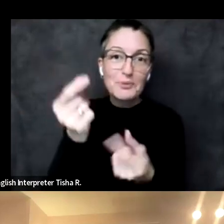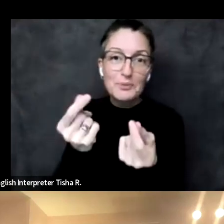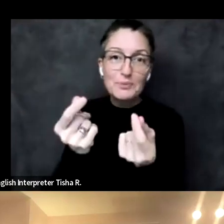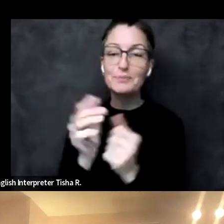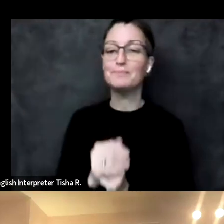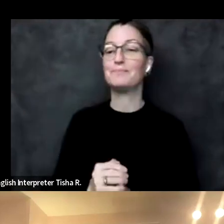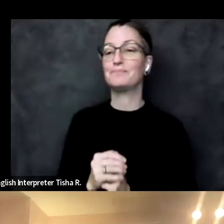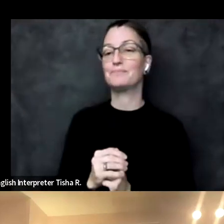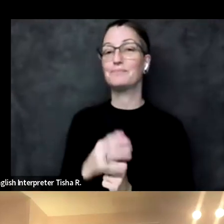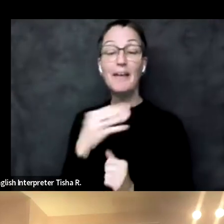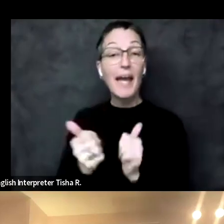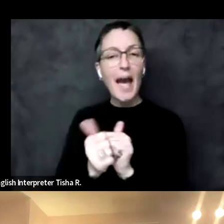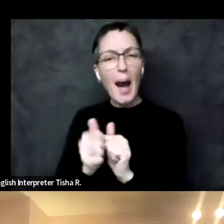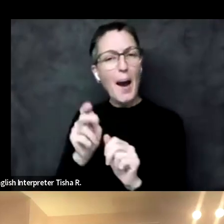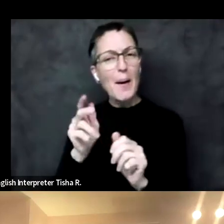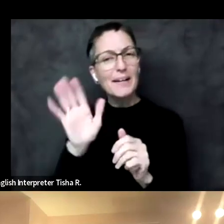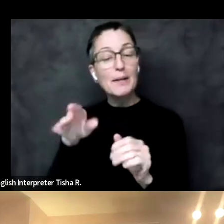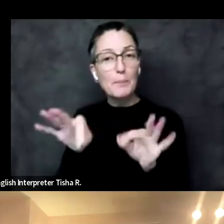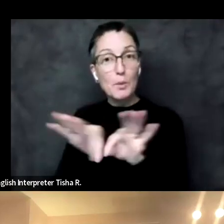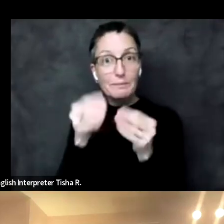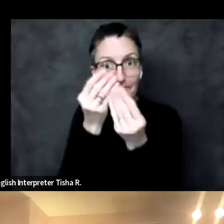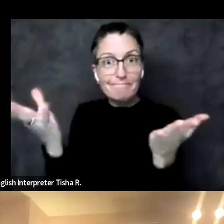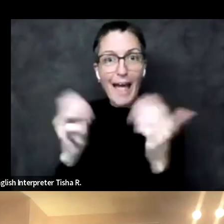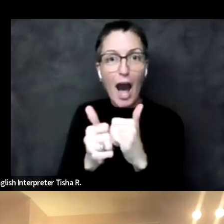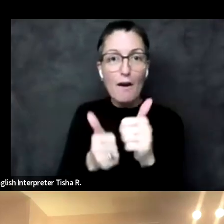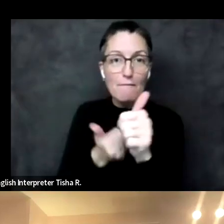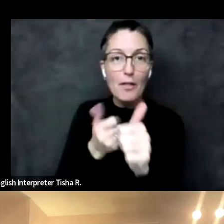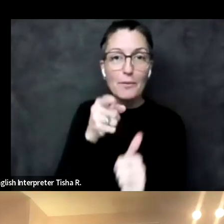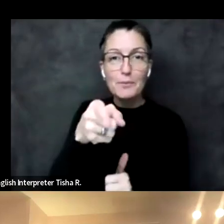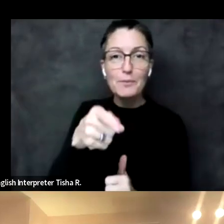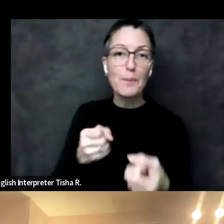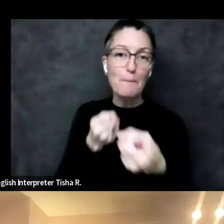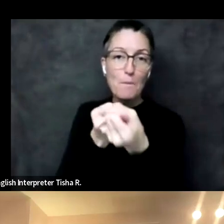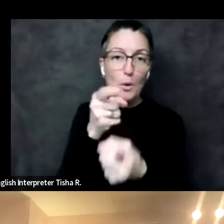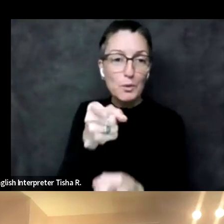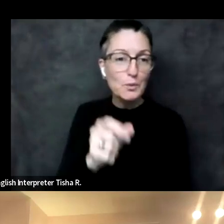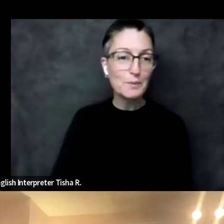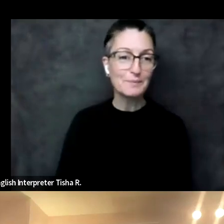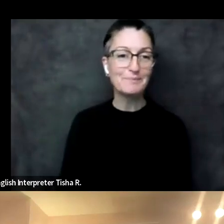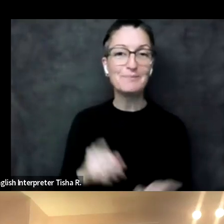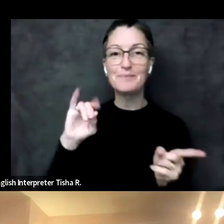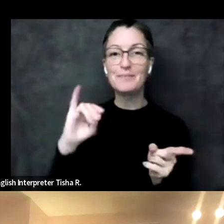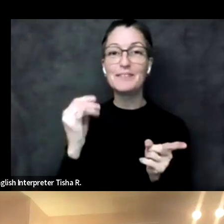how people can follow and support you. Jason, I'll start with you. Yeah.